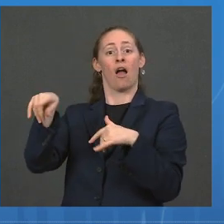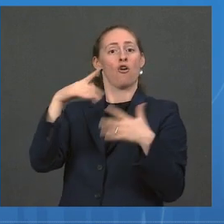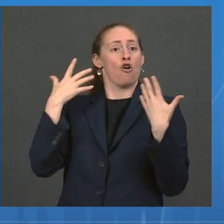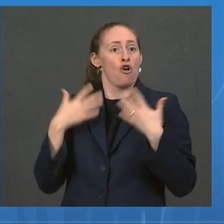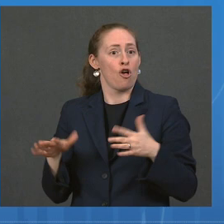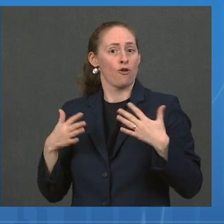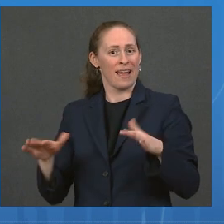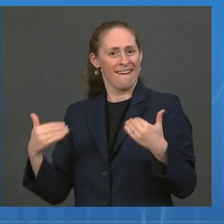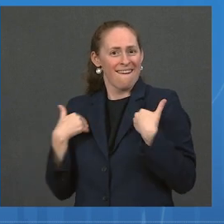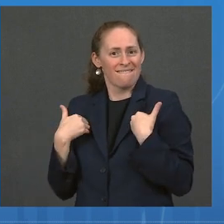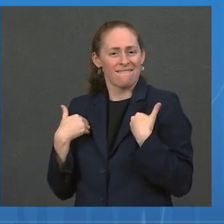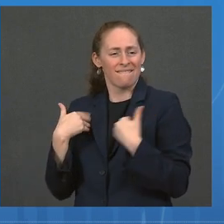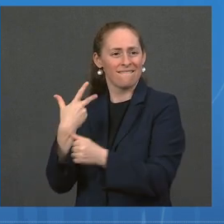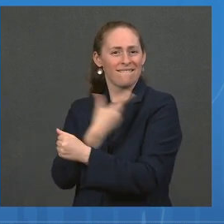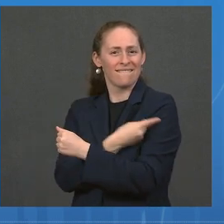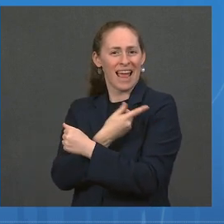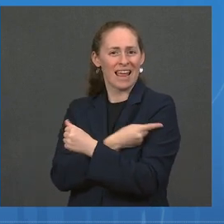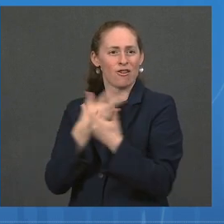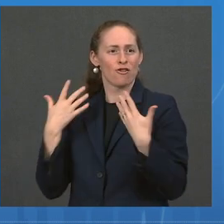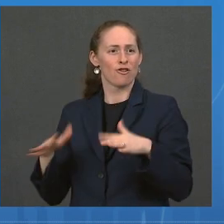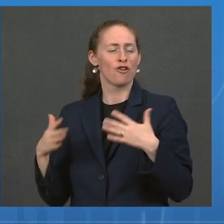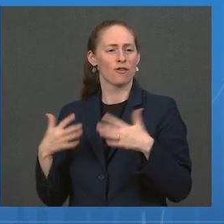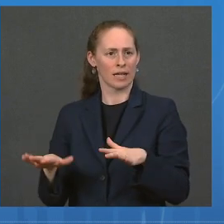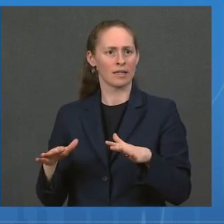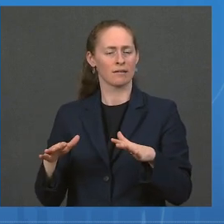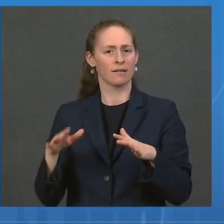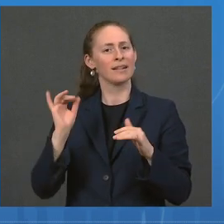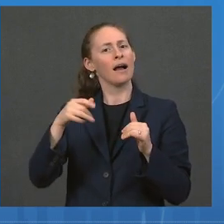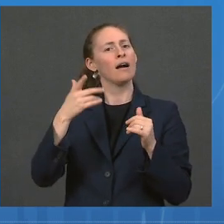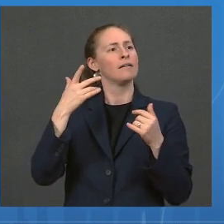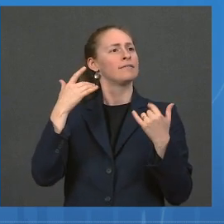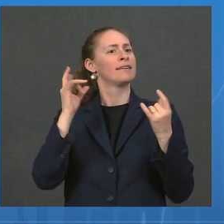if you look at what can happen when people -- and in this case,